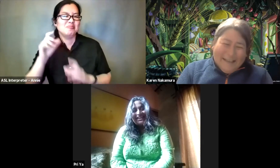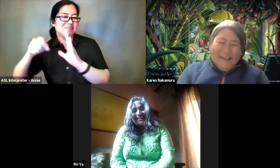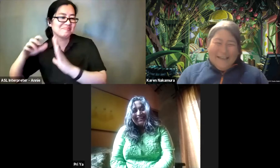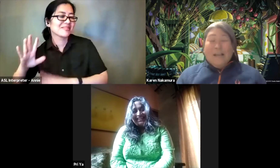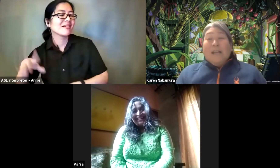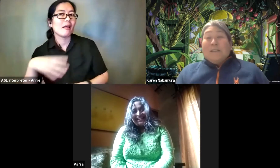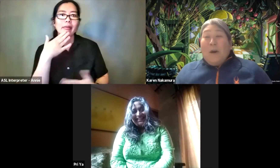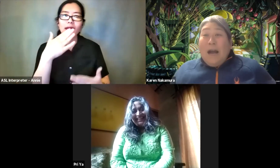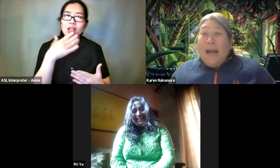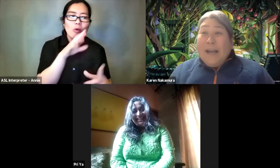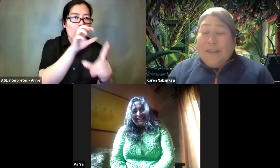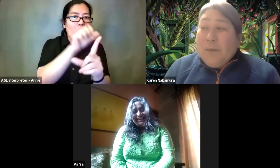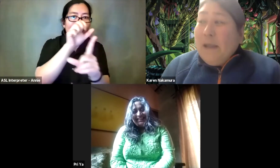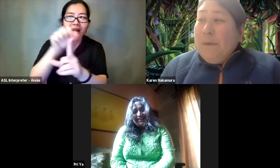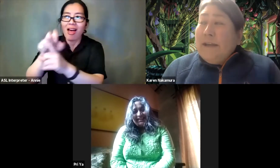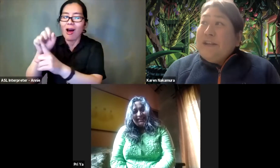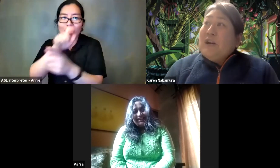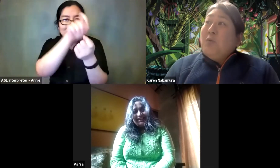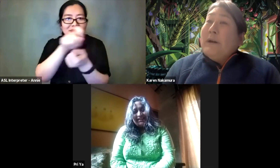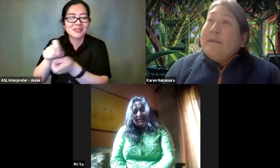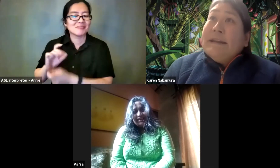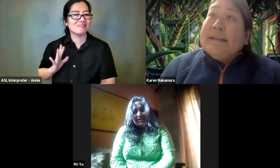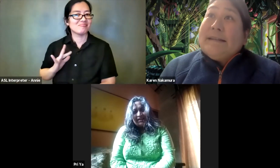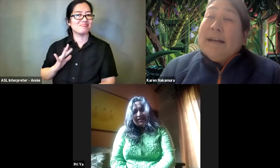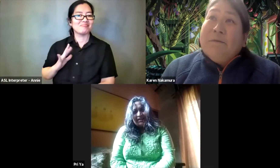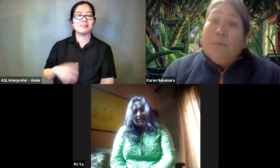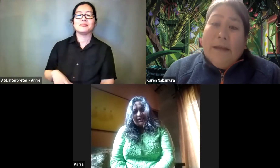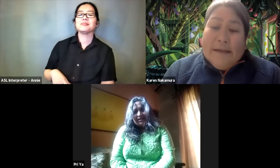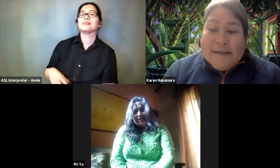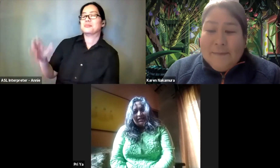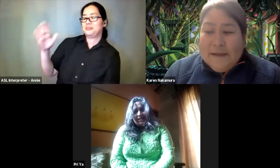Karen Nakamura: So I thought, maybe you know, one of the things that for me and Disability